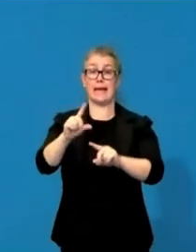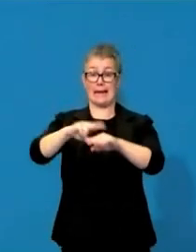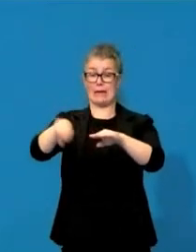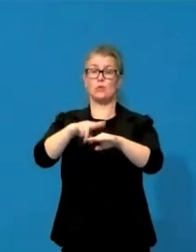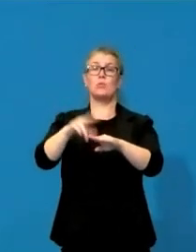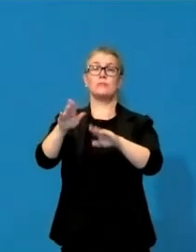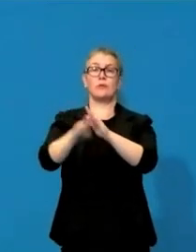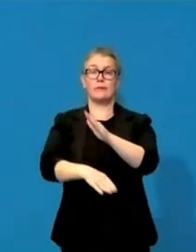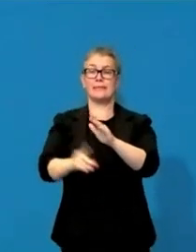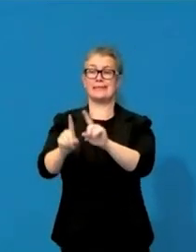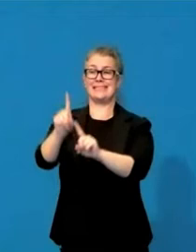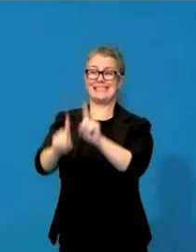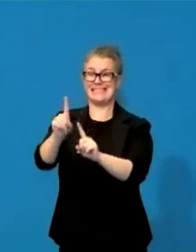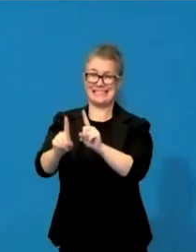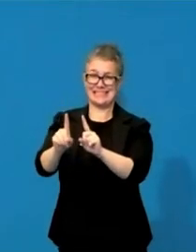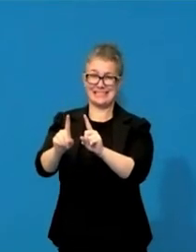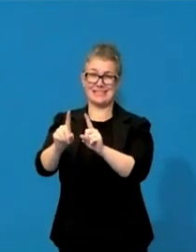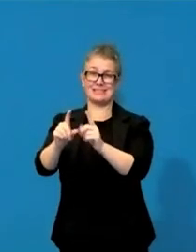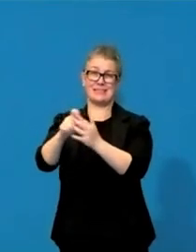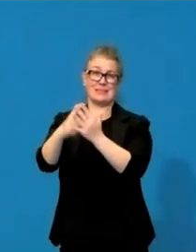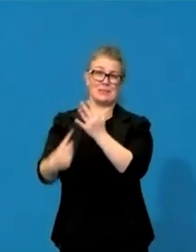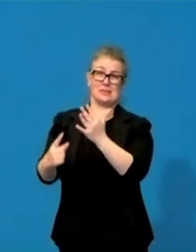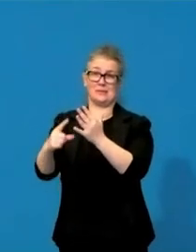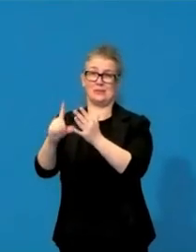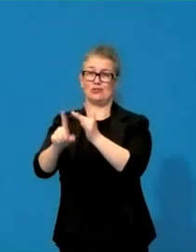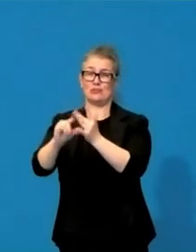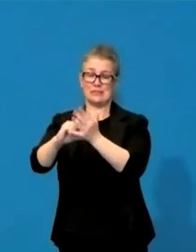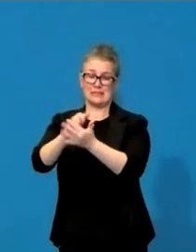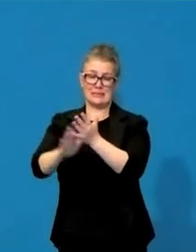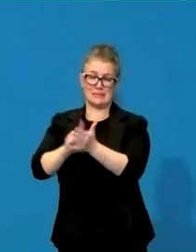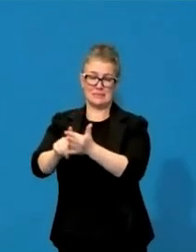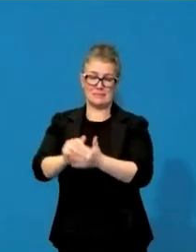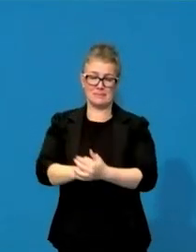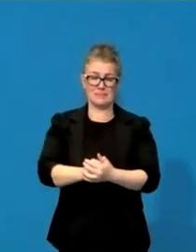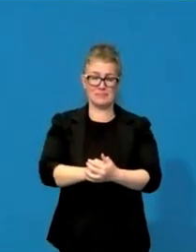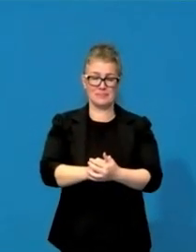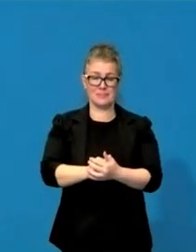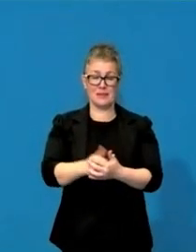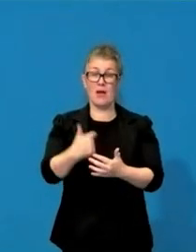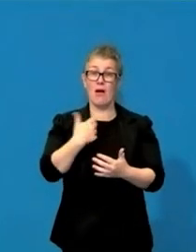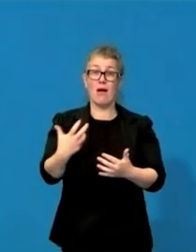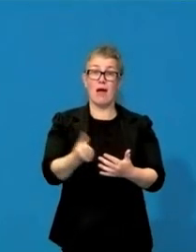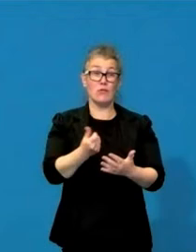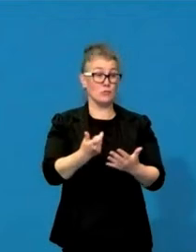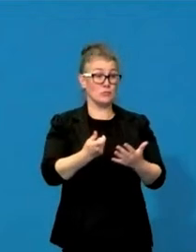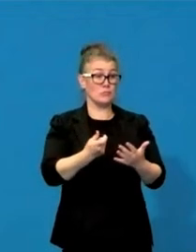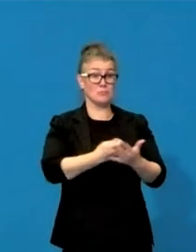Because that's - yeah. I got to - I got to pay for my own flight to go down to Perth to get therapy for Bubbaboy,